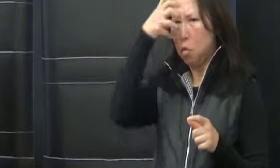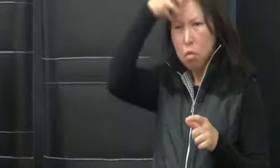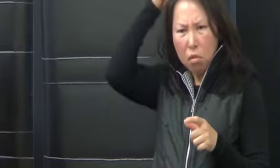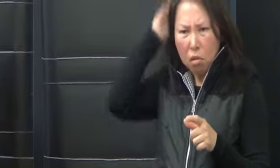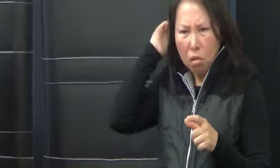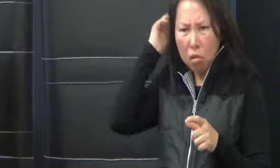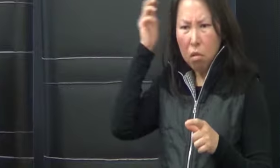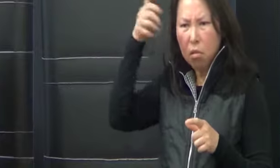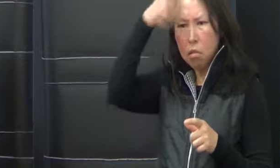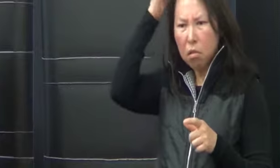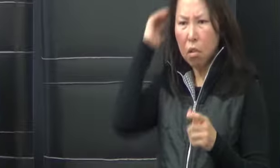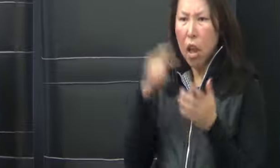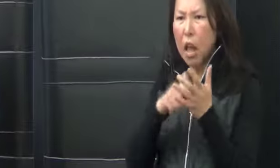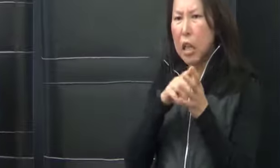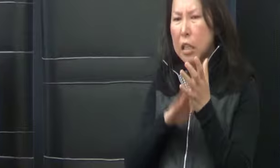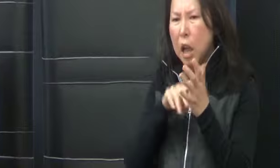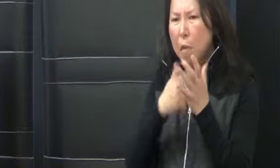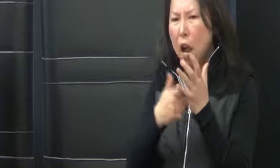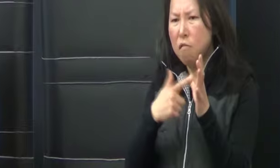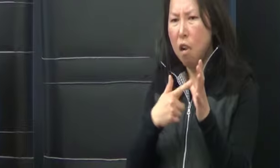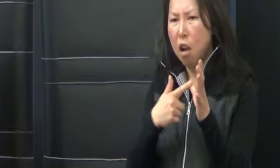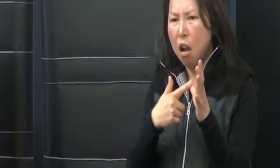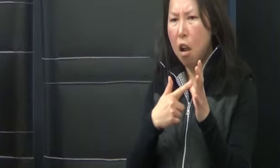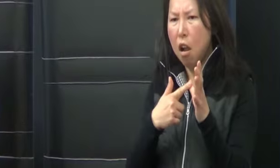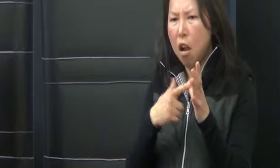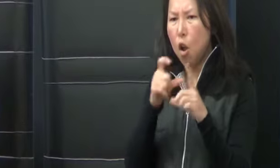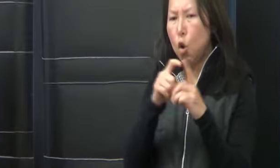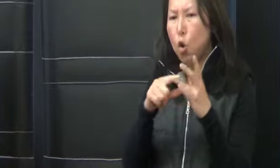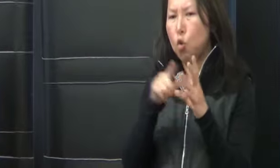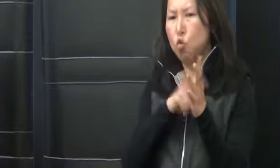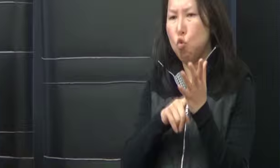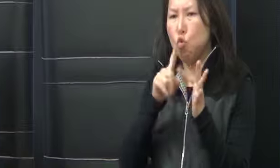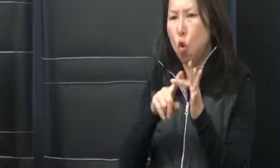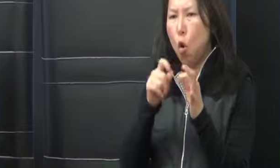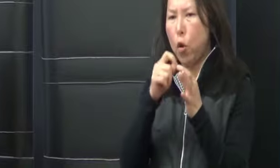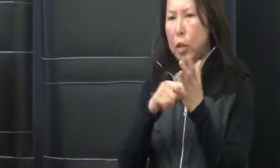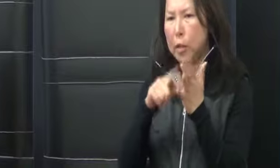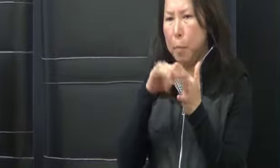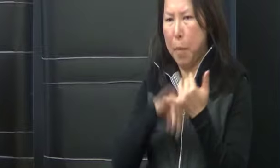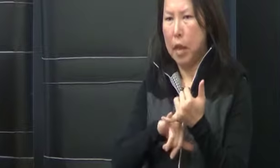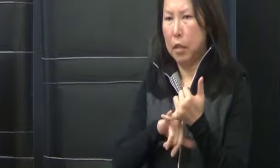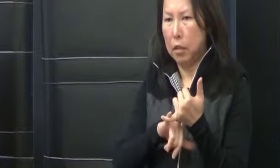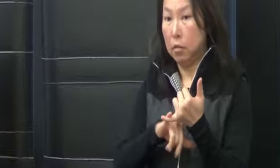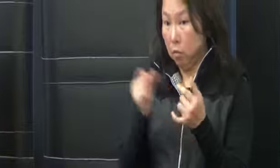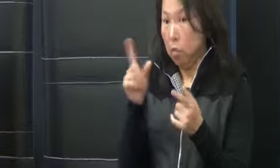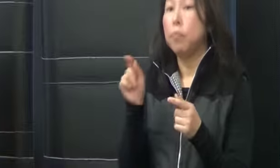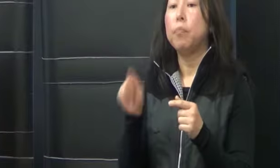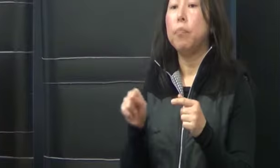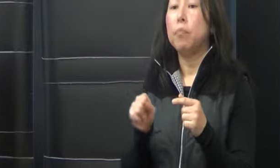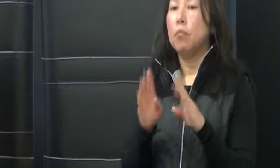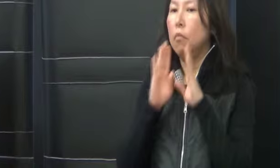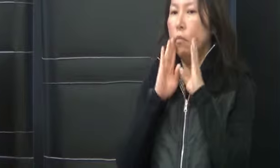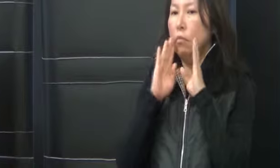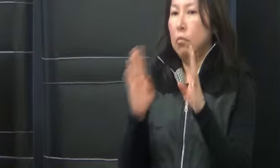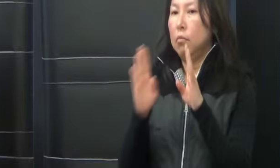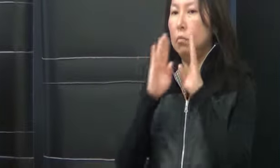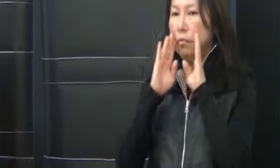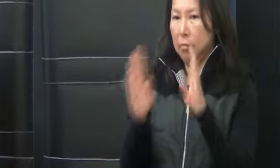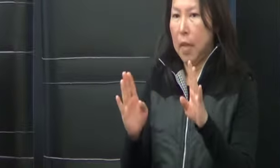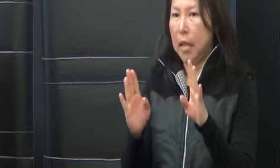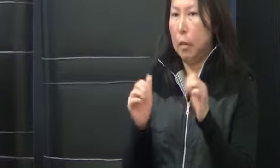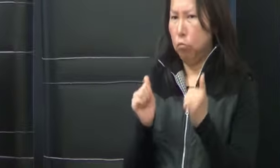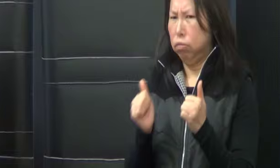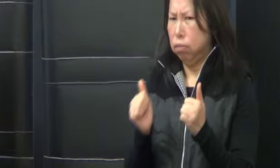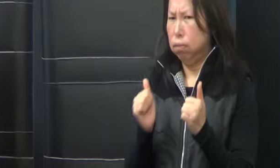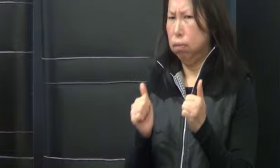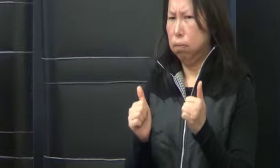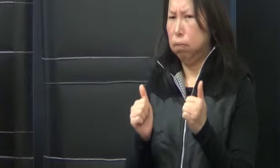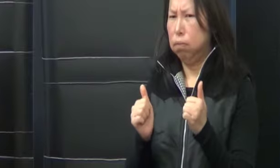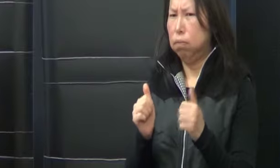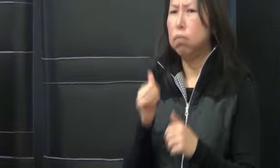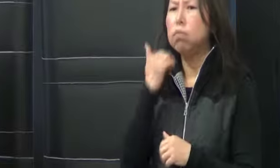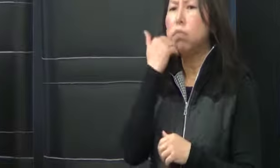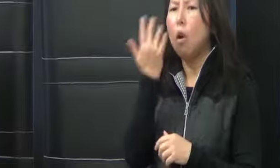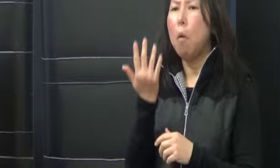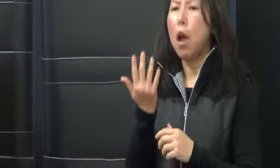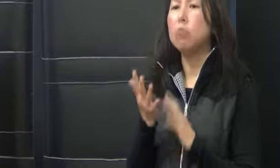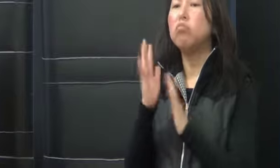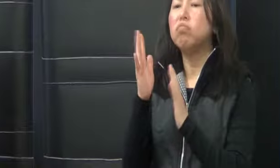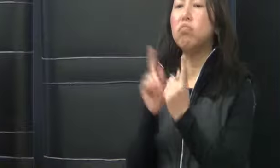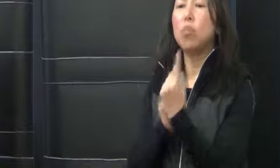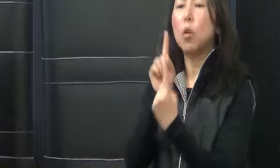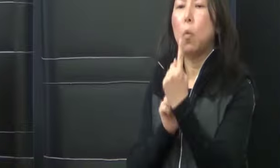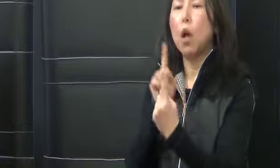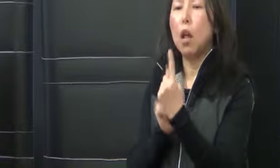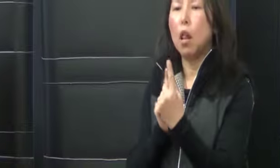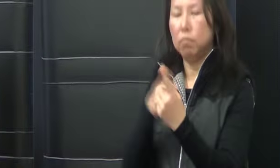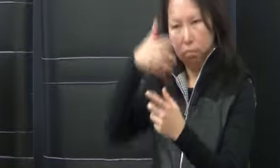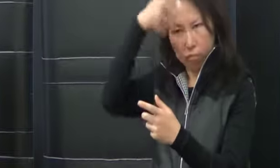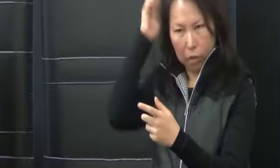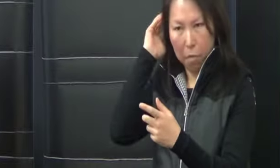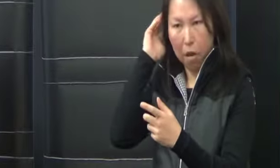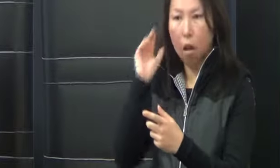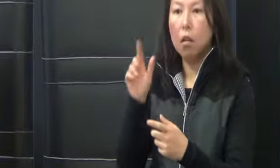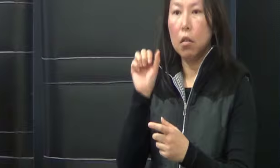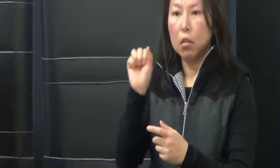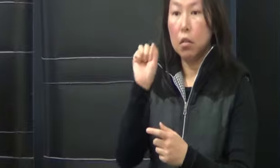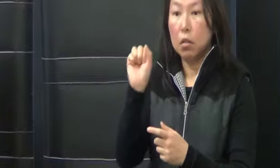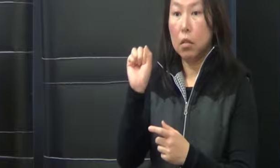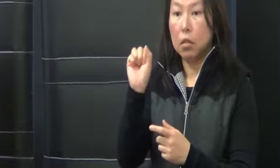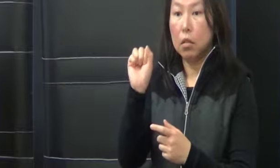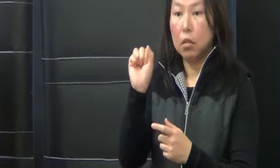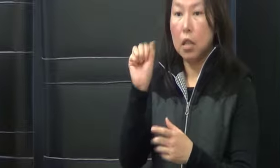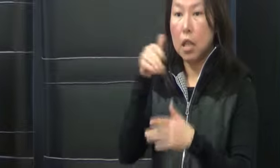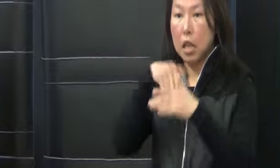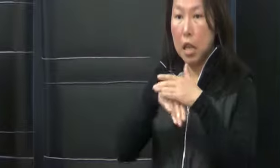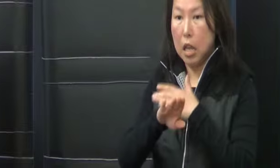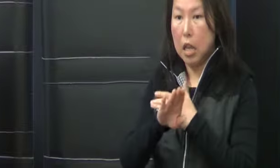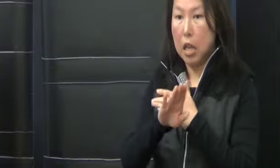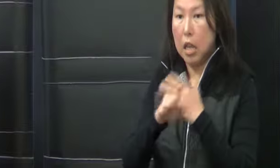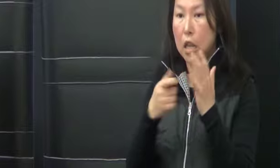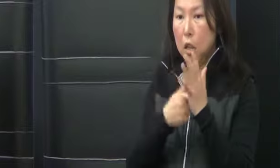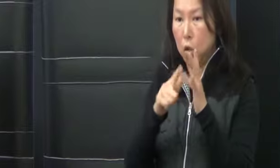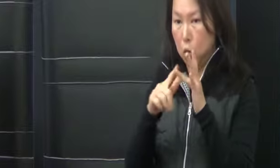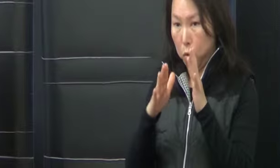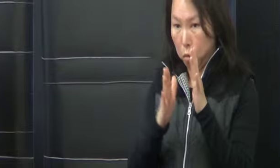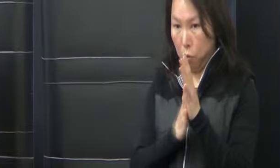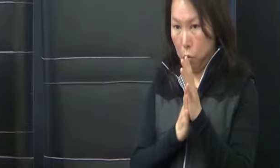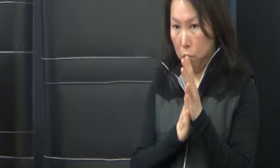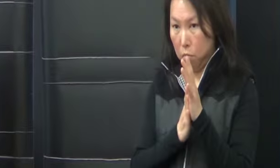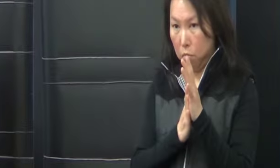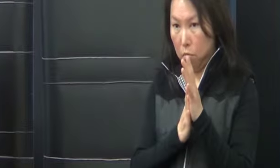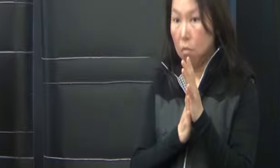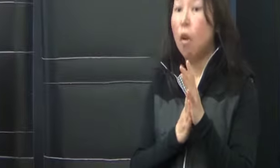into the room.